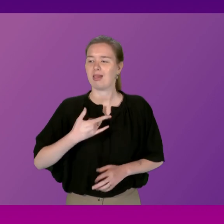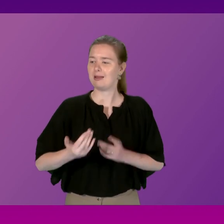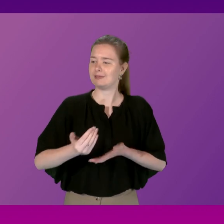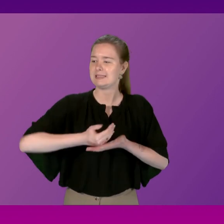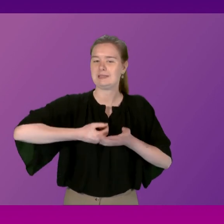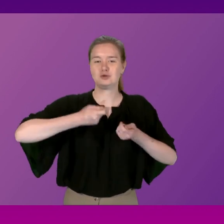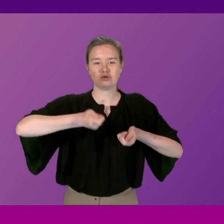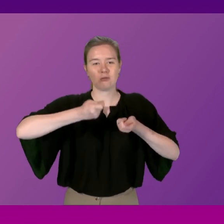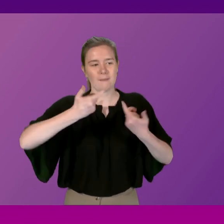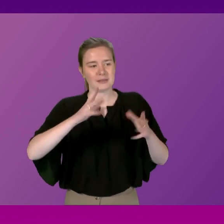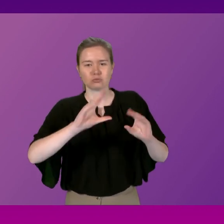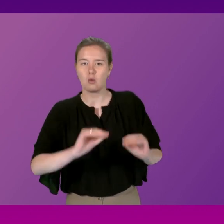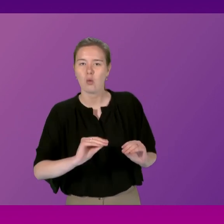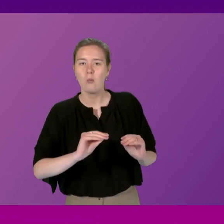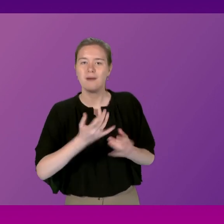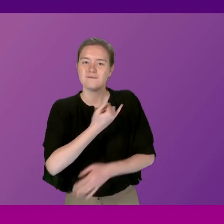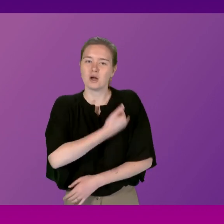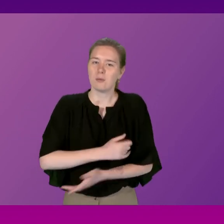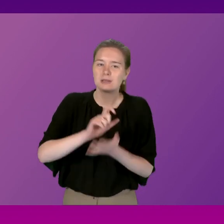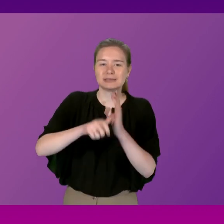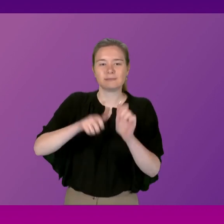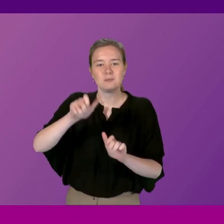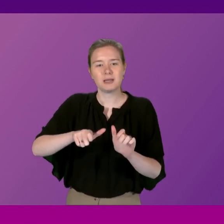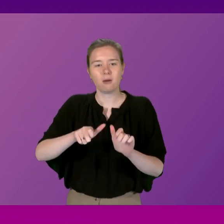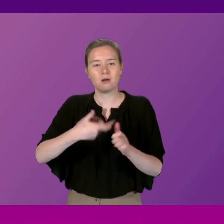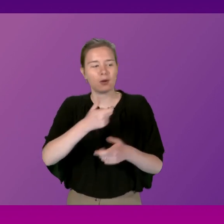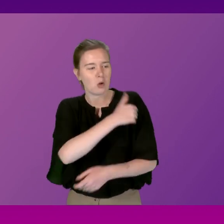Where is the mention of the many vulnerable disabled people who were moved out of hospitals